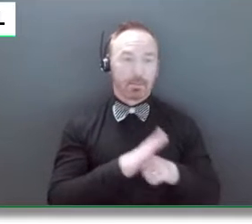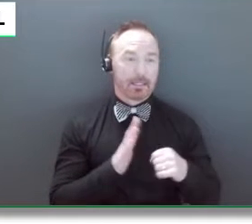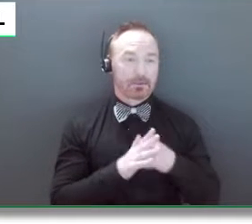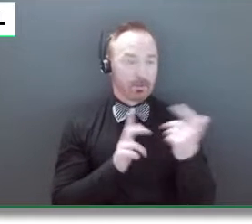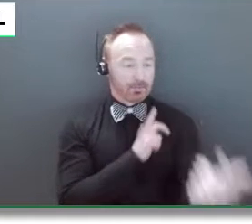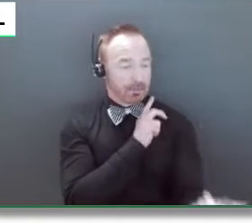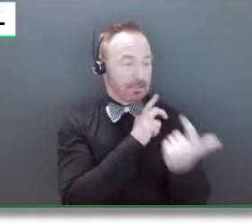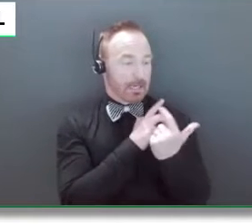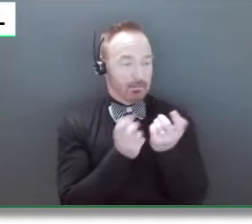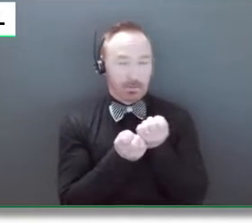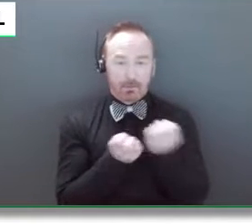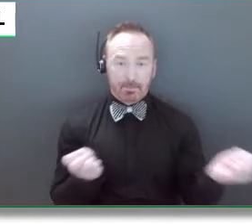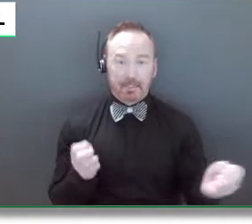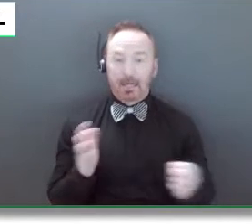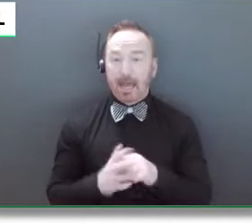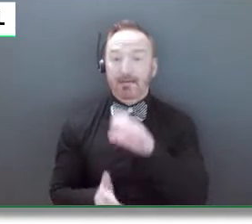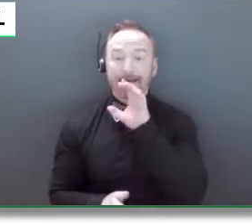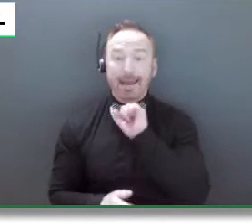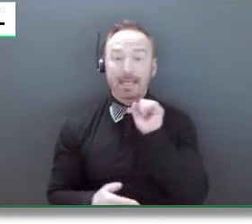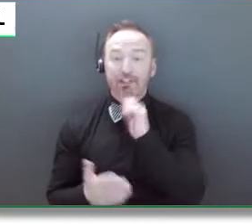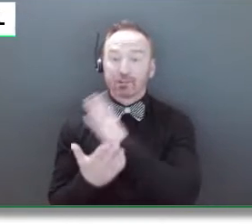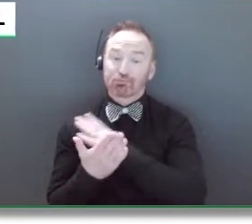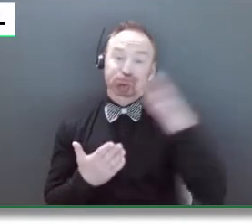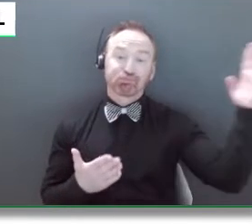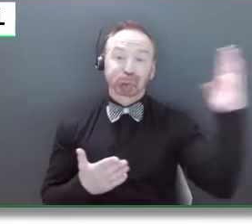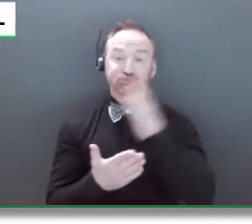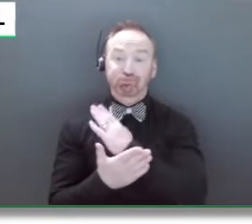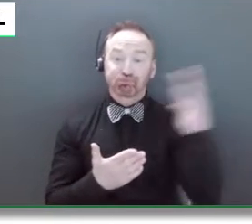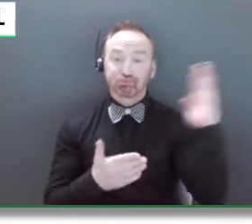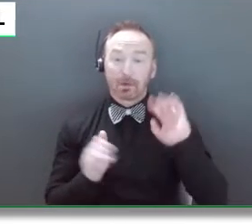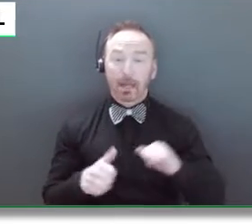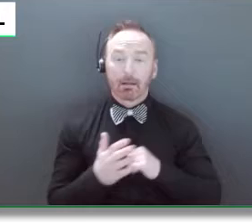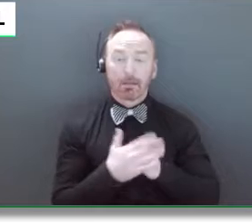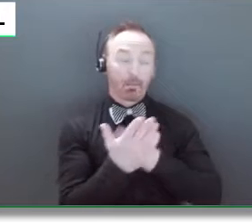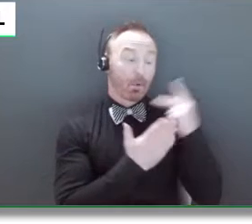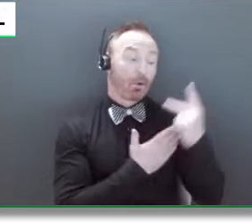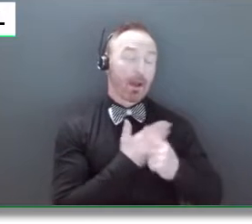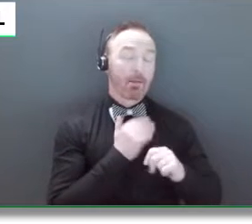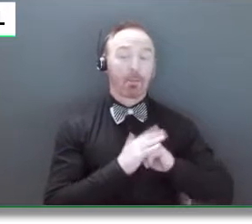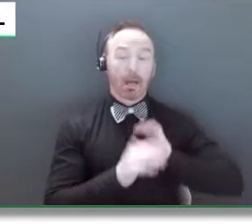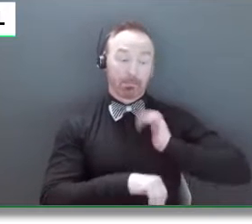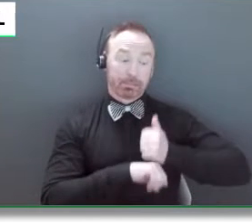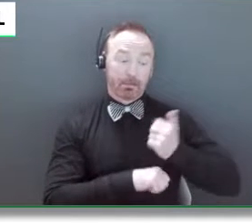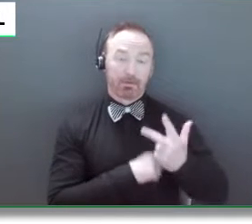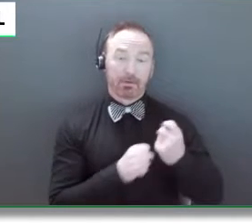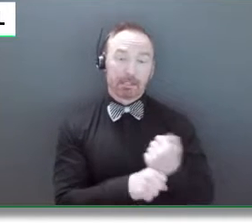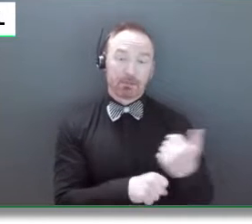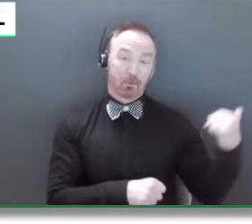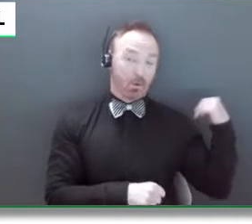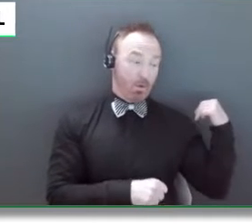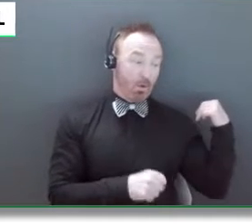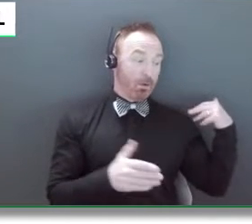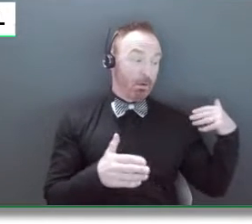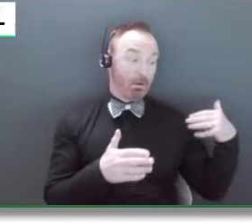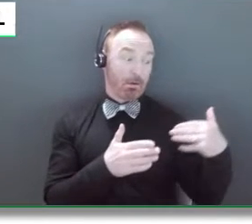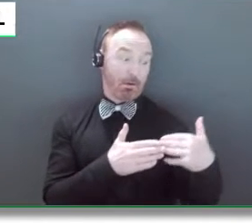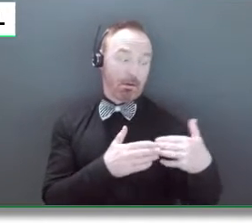in between. So this is the program that we came up with three years ago and we're finally starting to see some some fruition